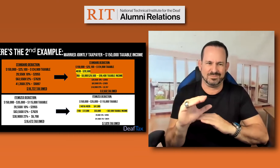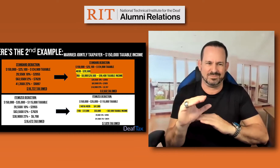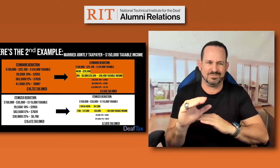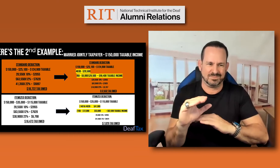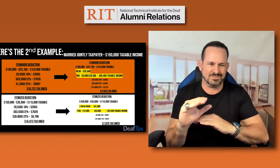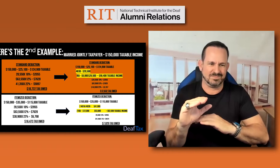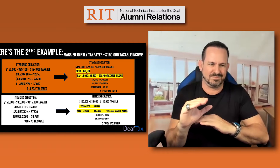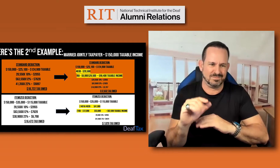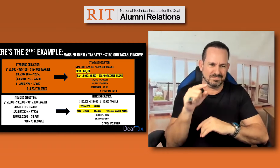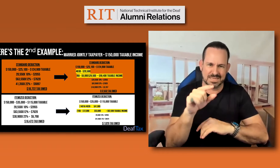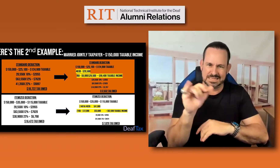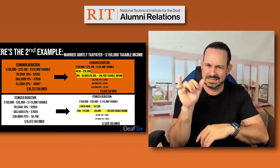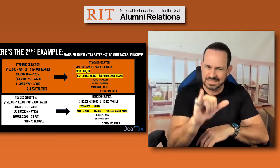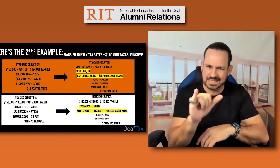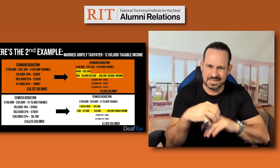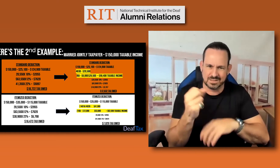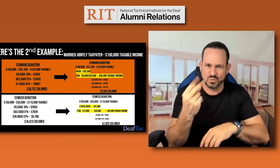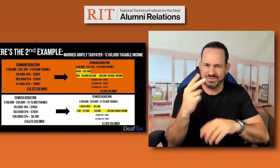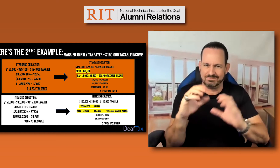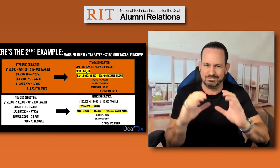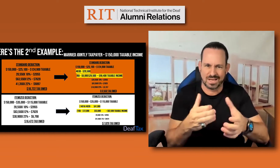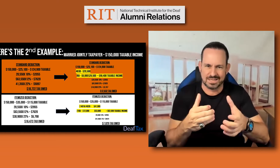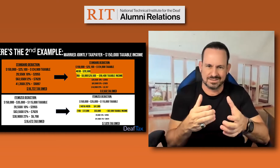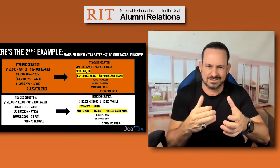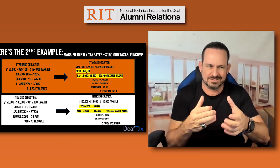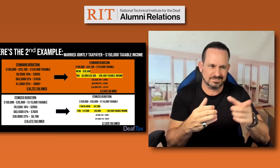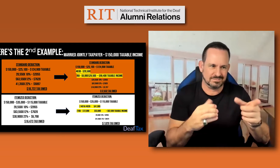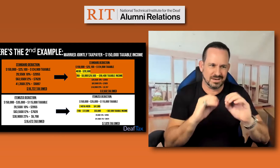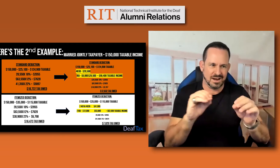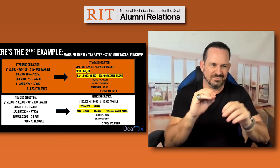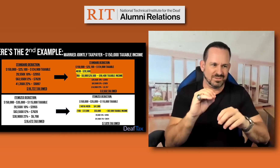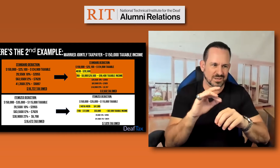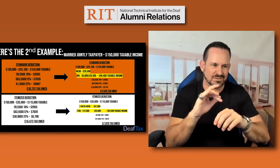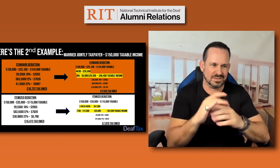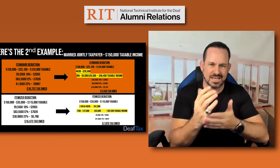Now, as you can see, this has a significant deduction.